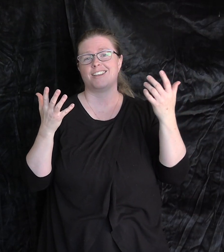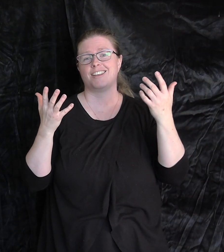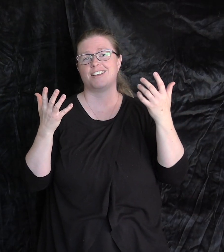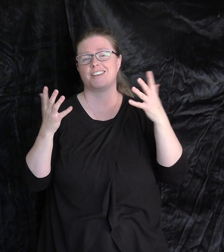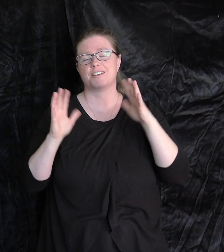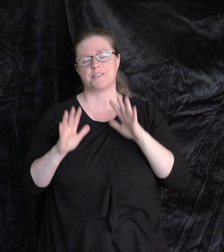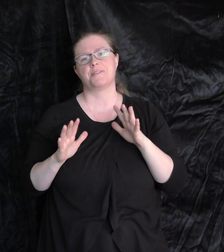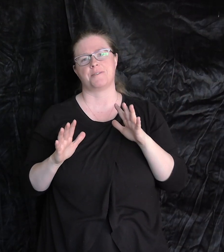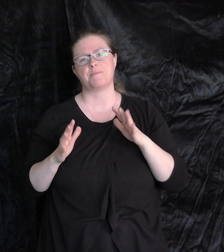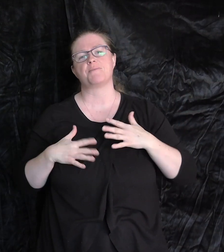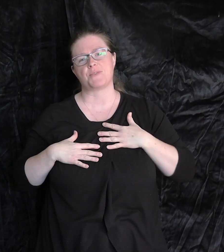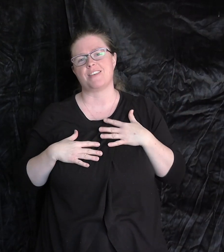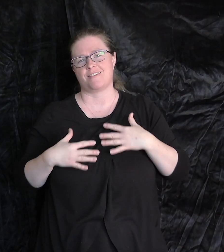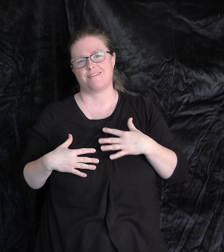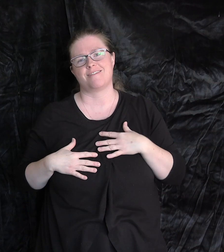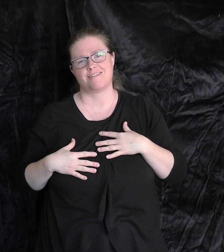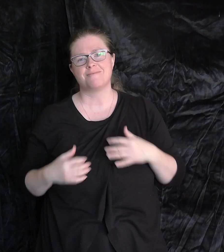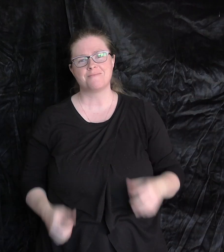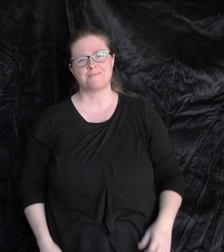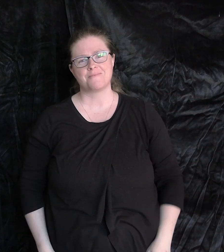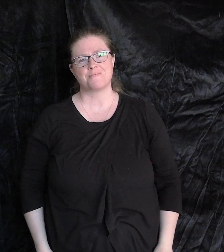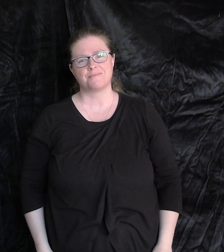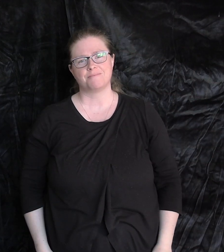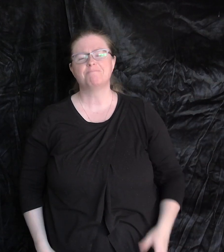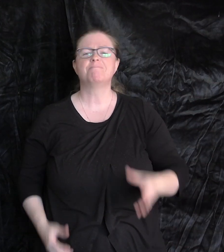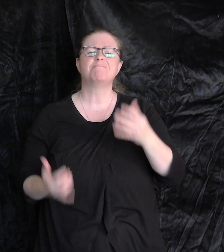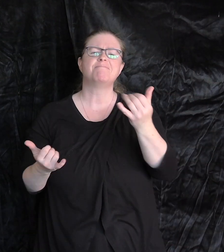Breathe.How does your body feel now?